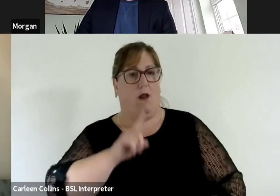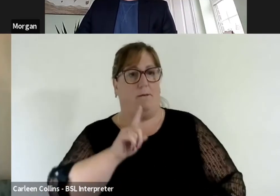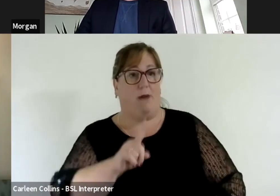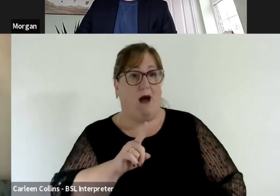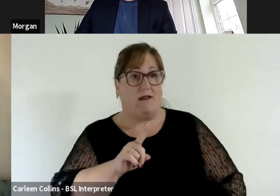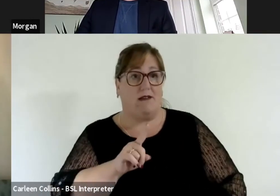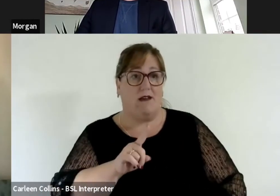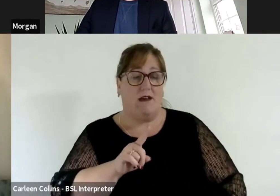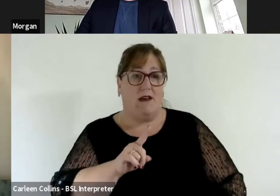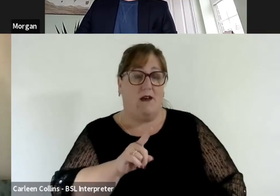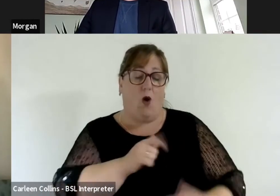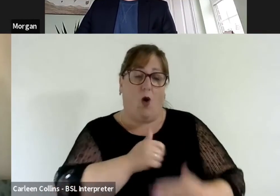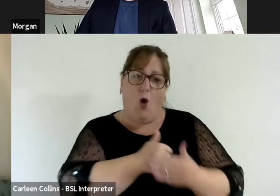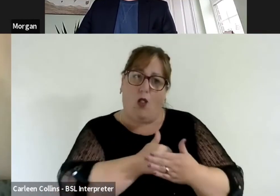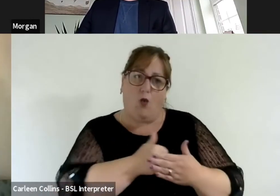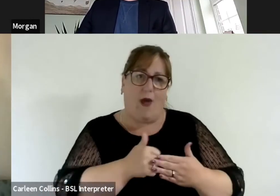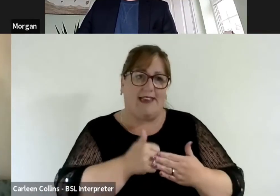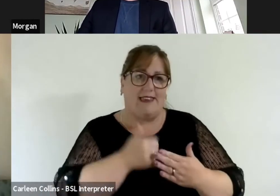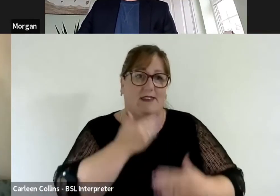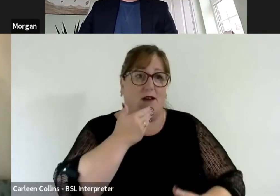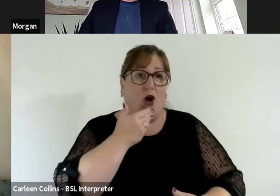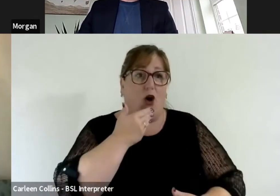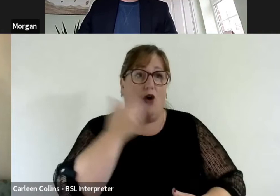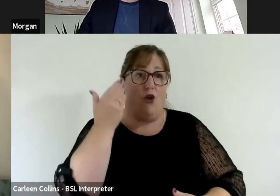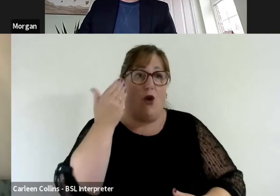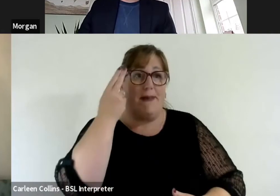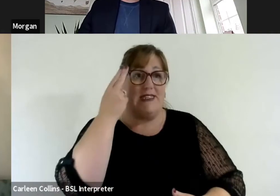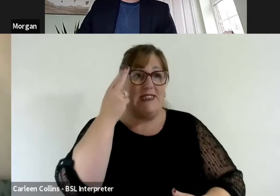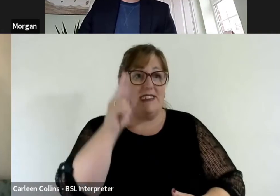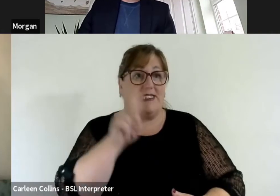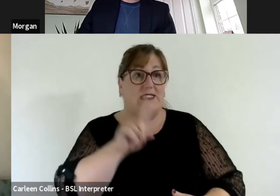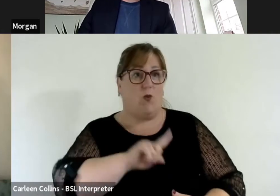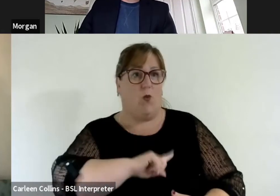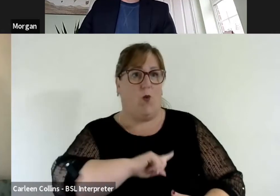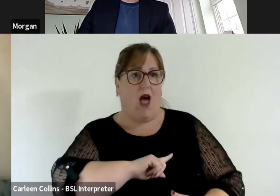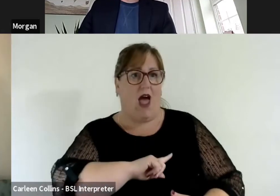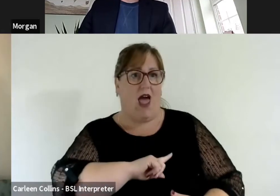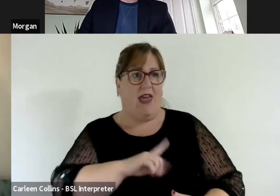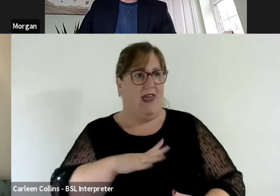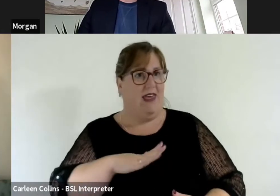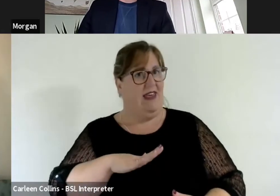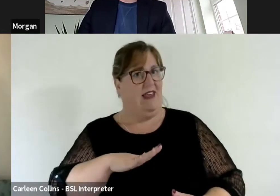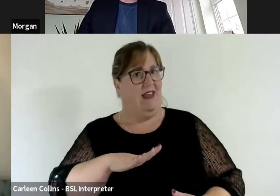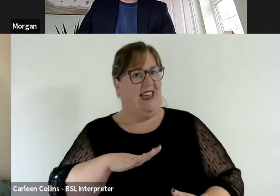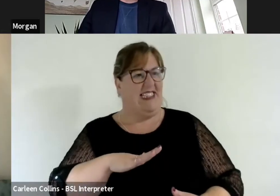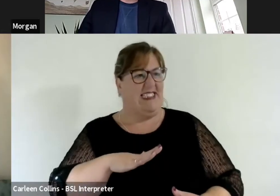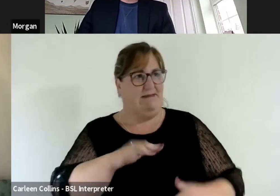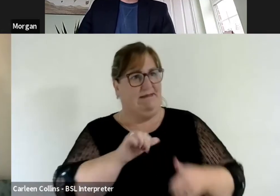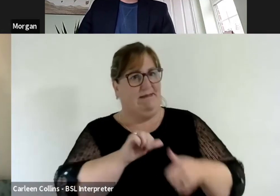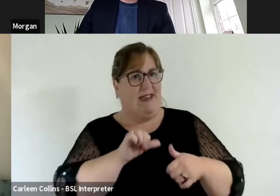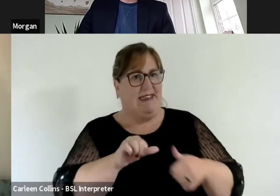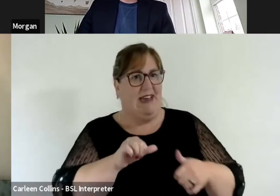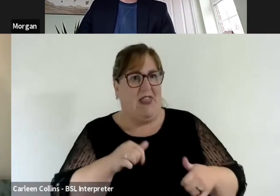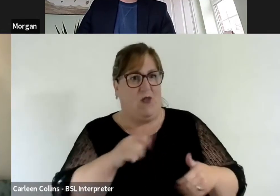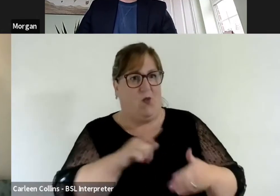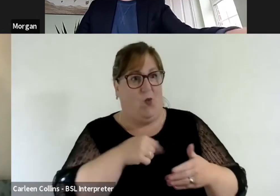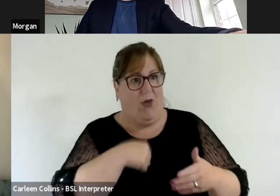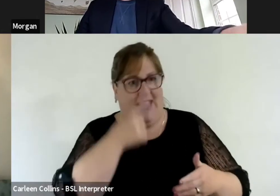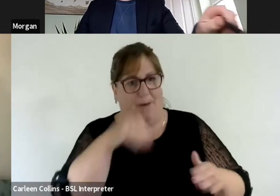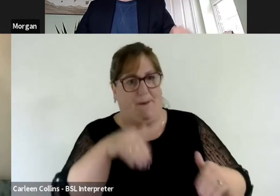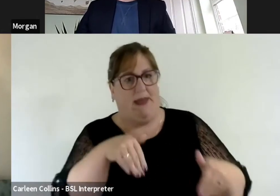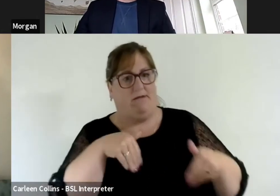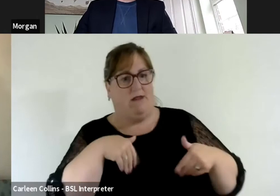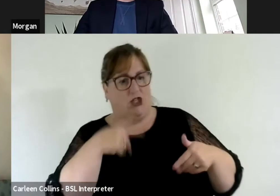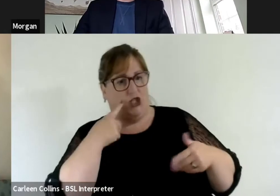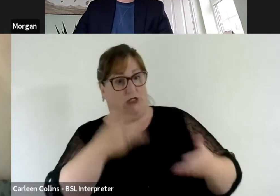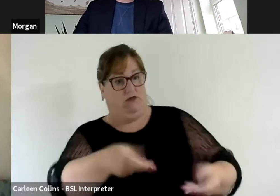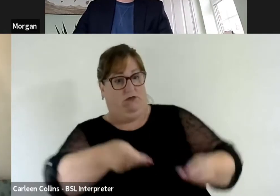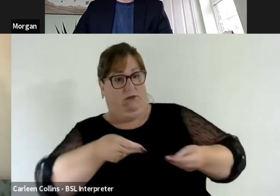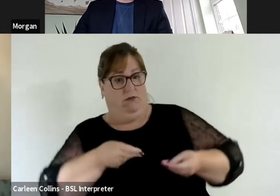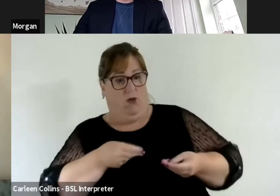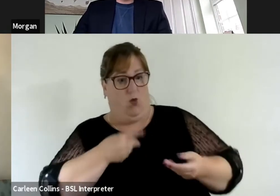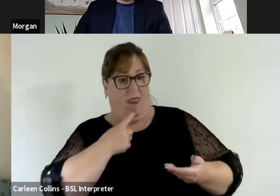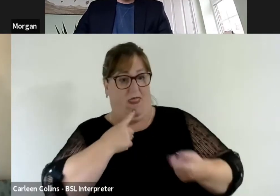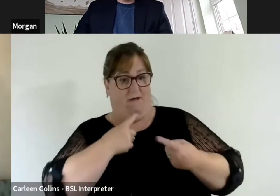There are a lot of processes available.